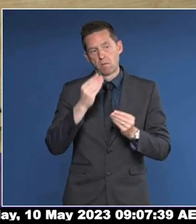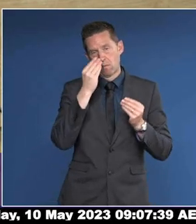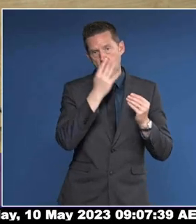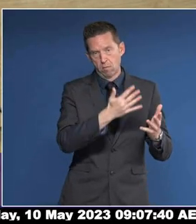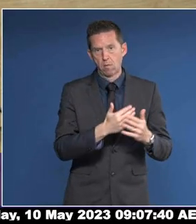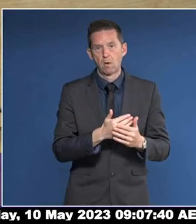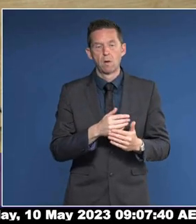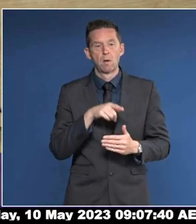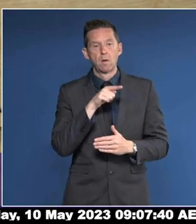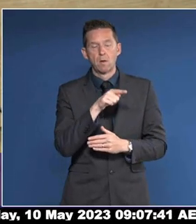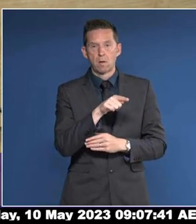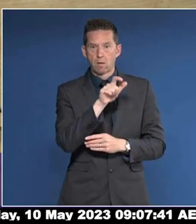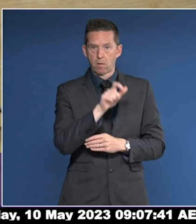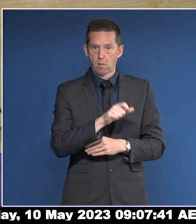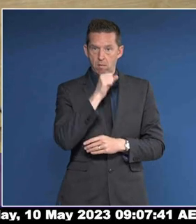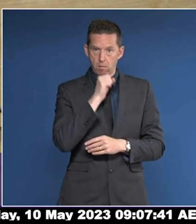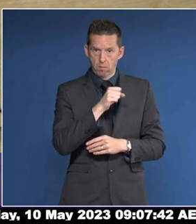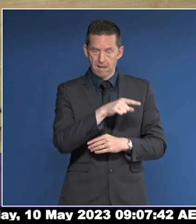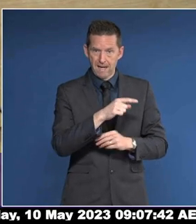evidence which will be taken in a closed session.